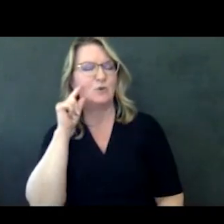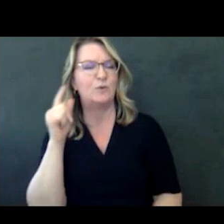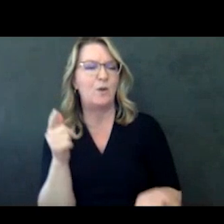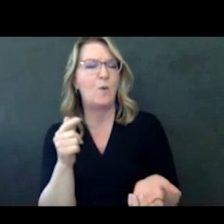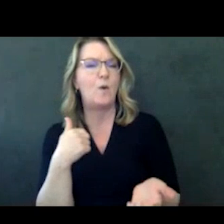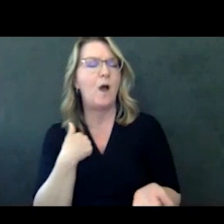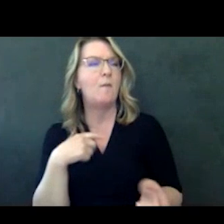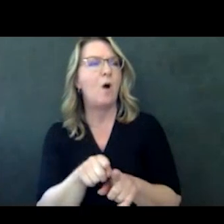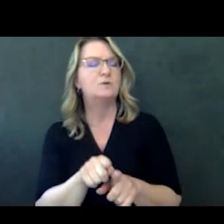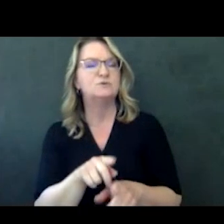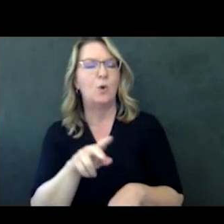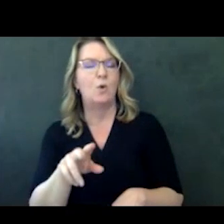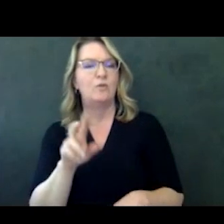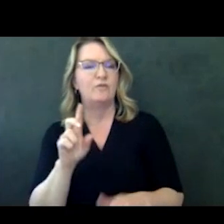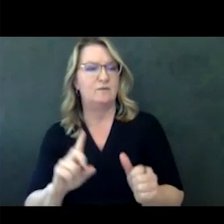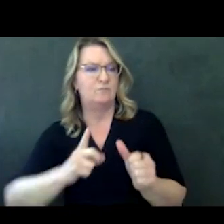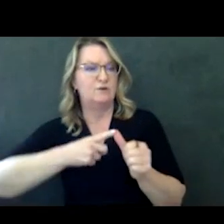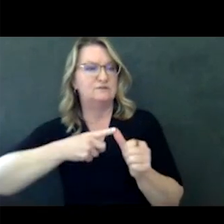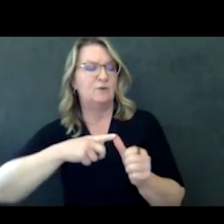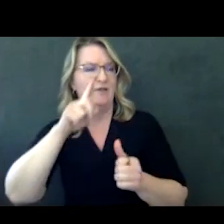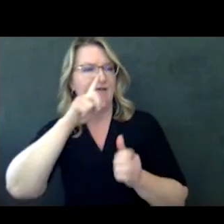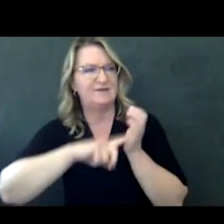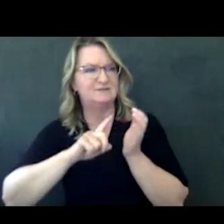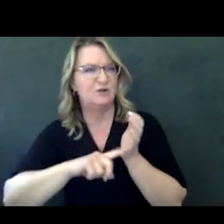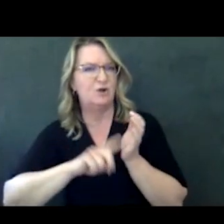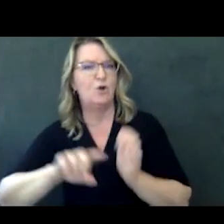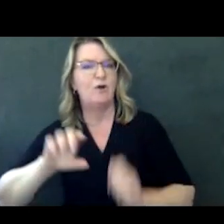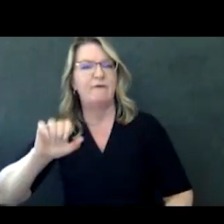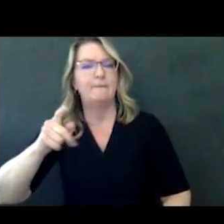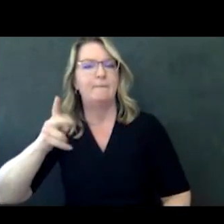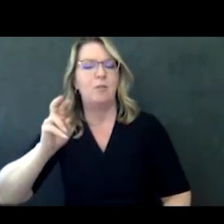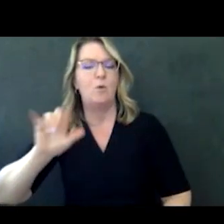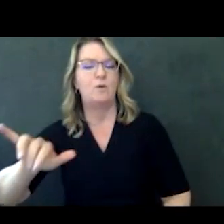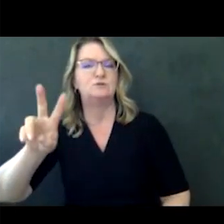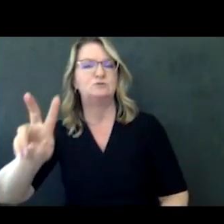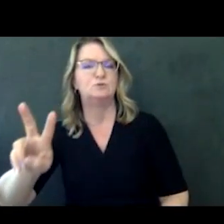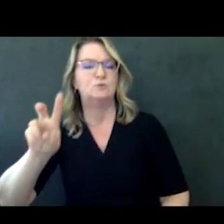principal investigator of Employ 210. [Kate] Wonderful, thanks for joining us,